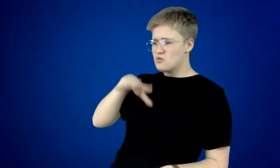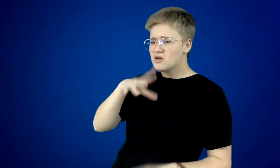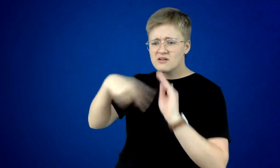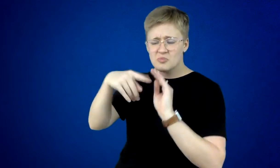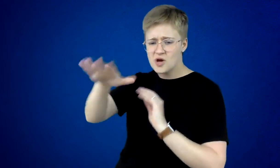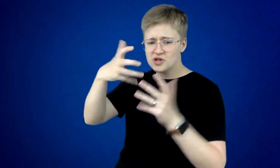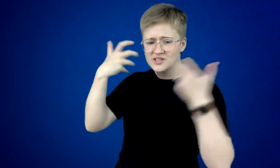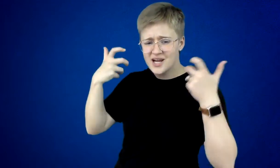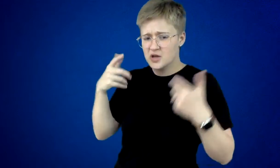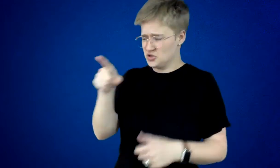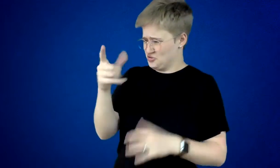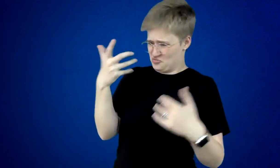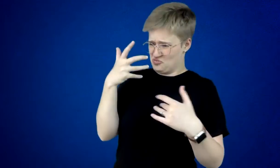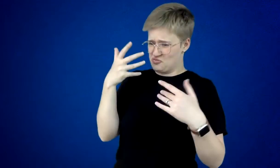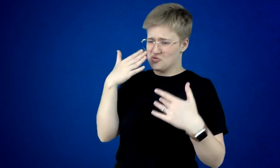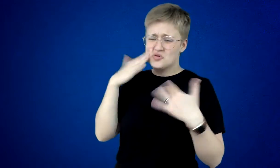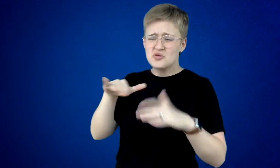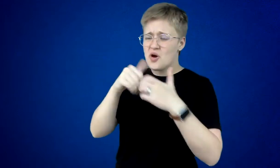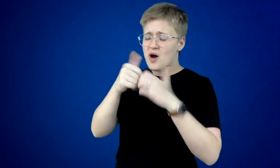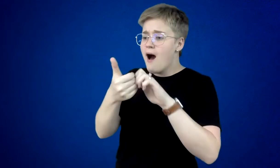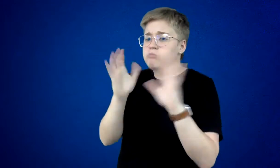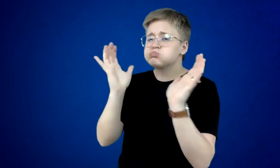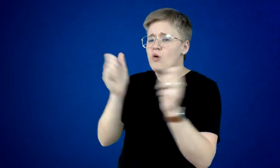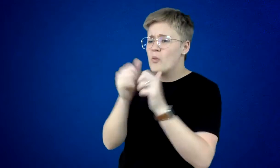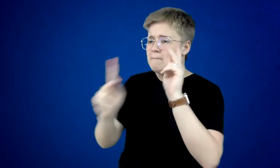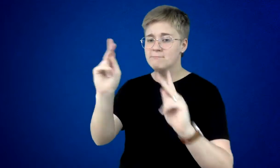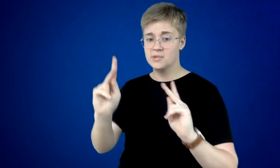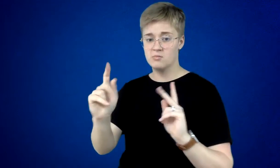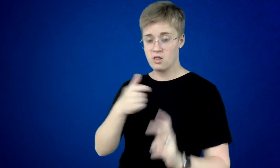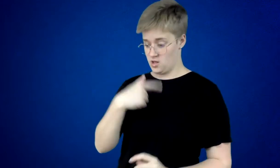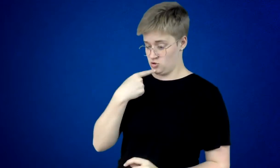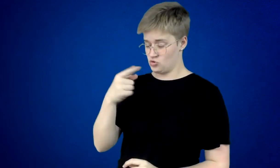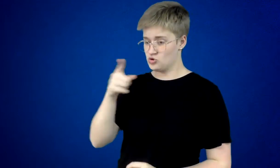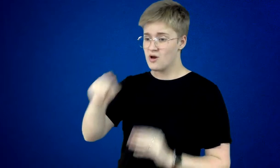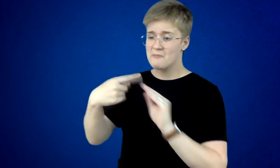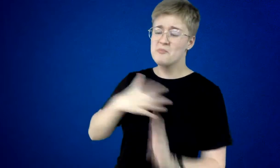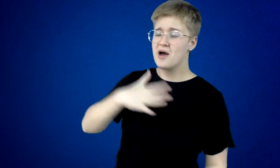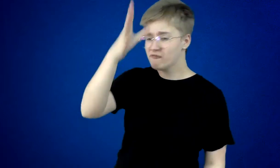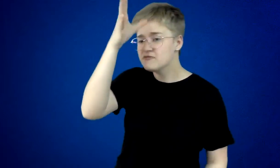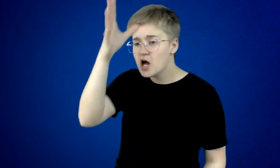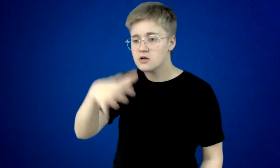You don’t know how to talk to people. I told you about my father and my mother and Bridgette,